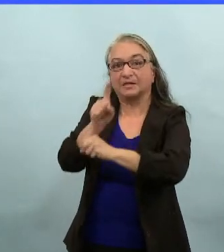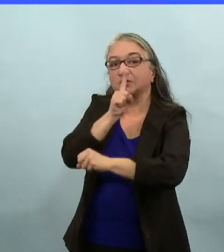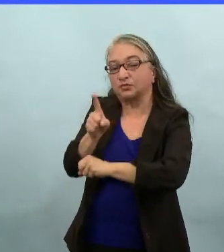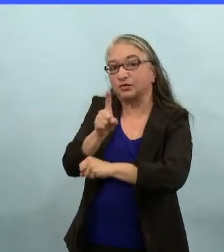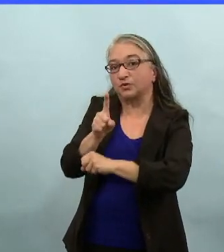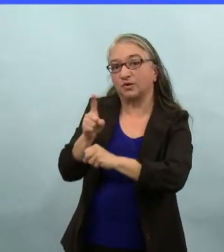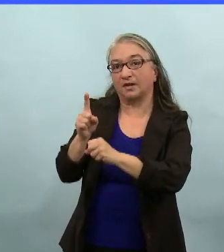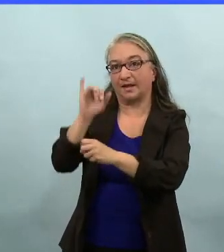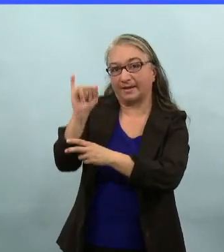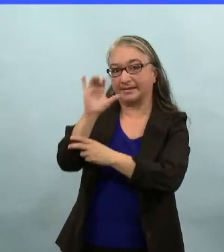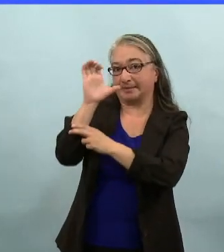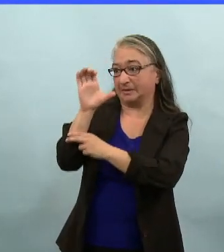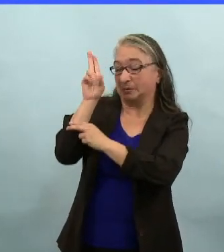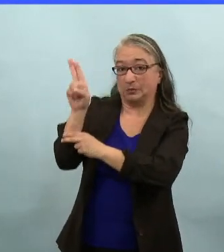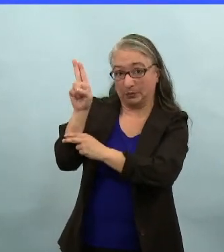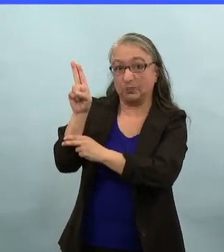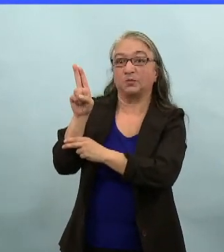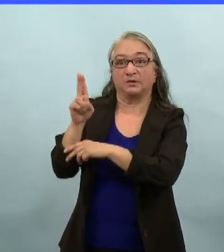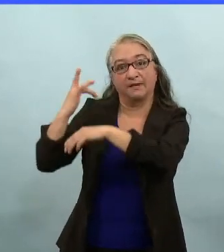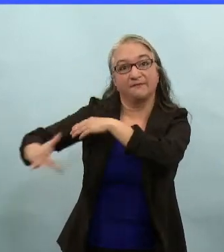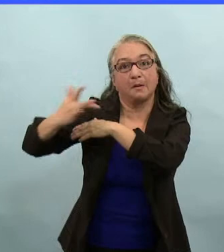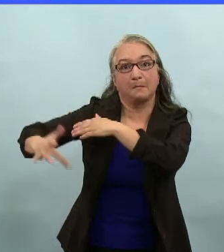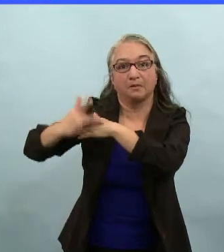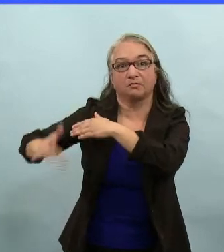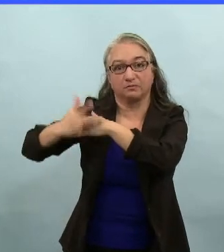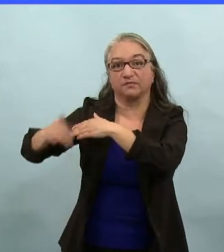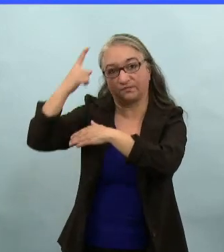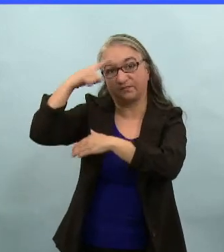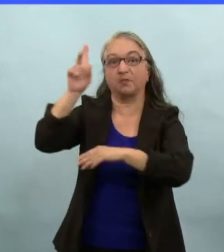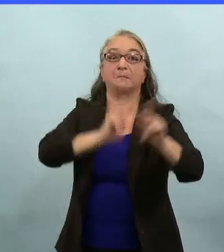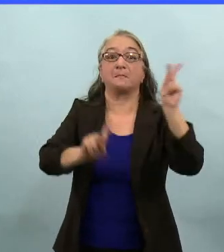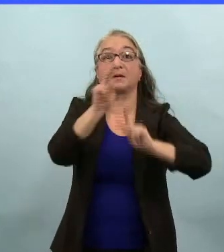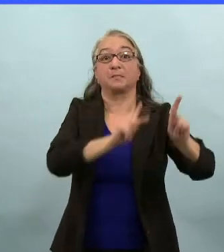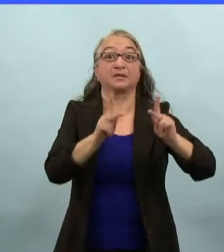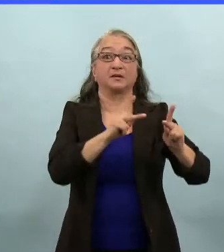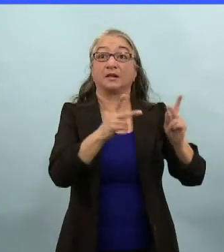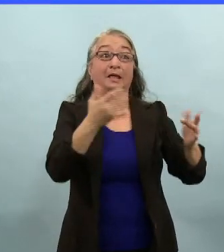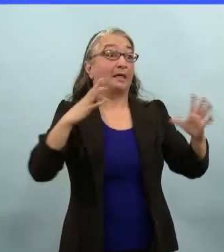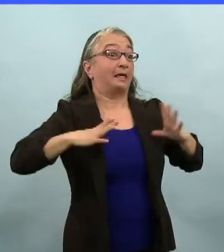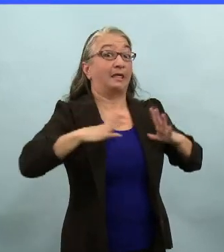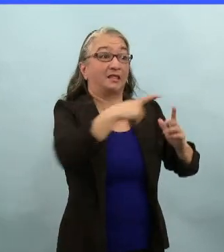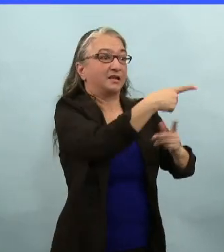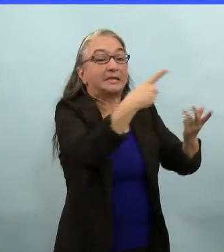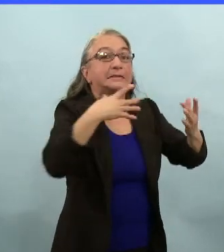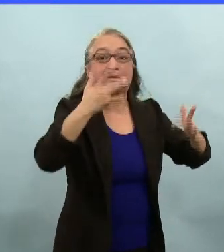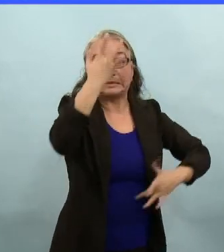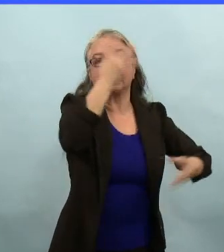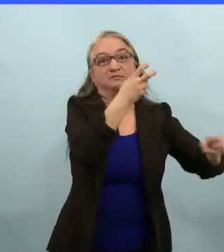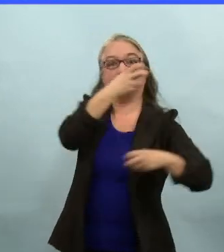and hospital beds available and that we're working to support manitoba's current and anticipated